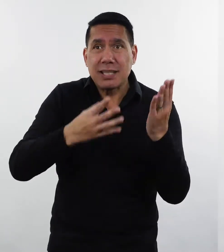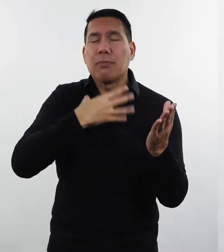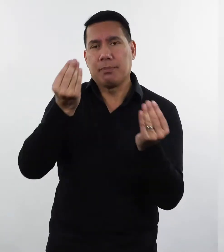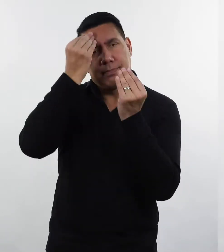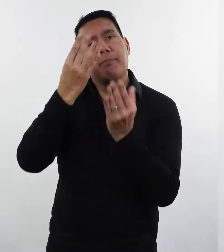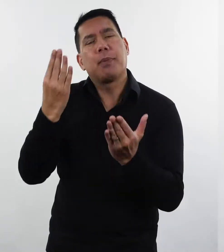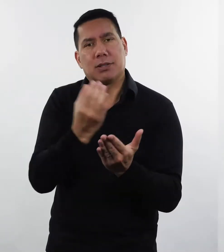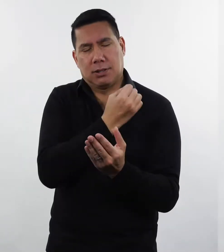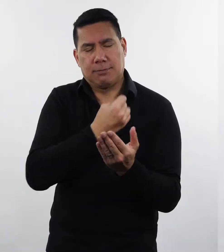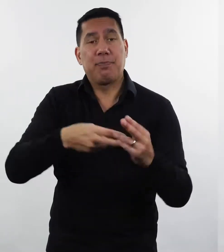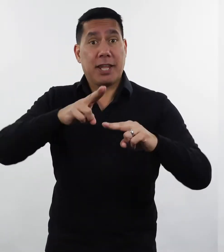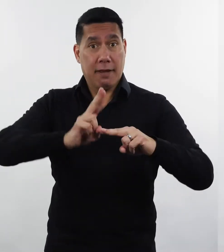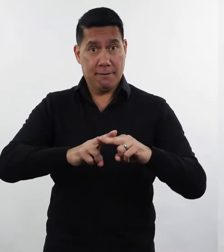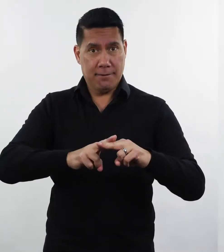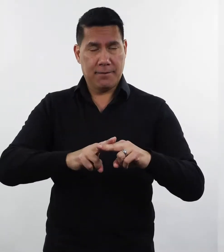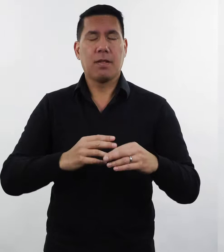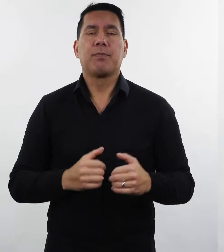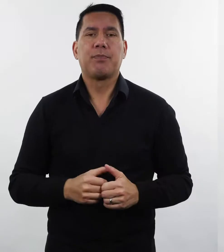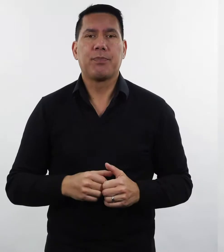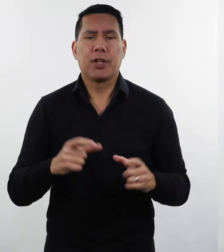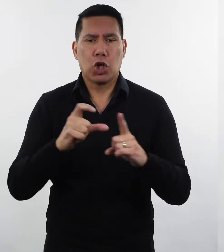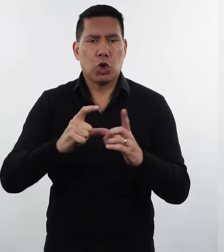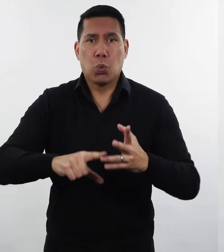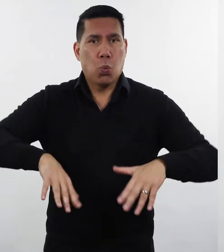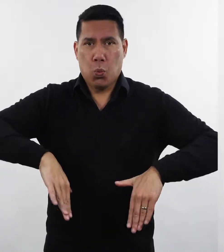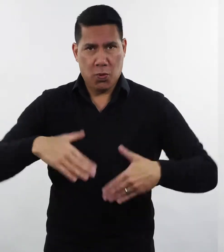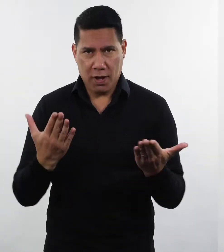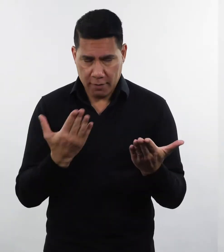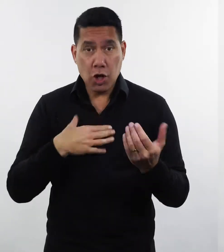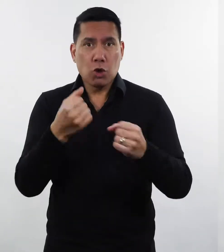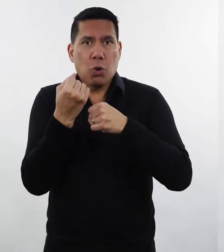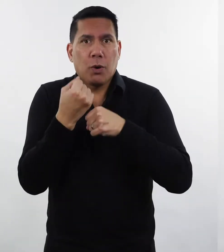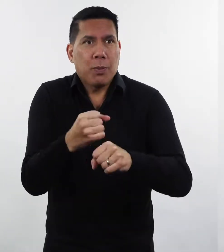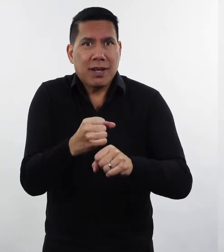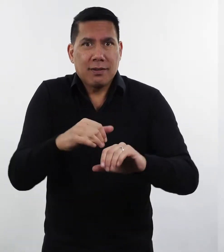(f) take all reasonable steps to prevent and respond to all forms of violence